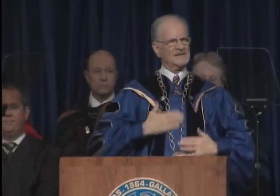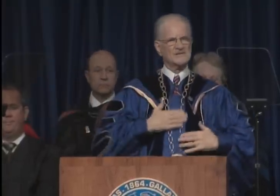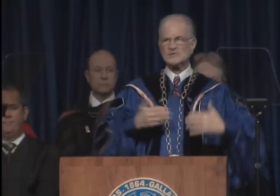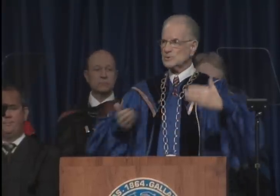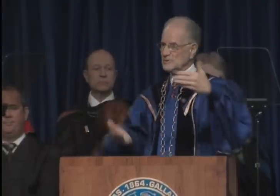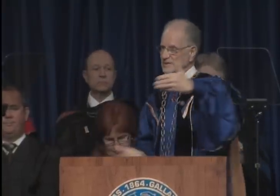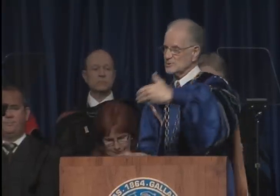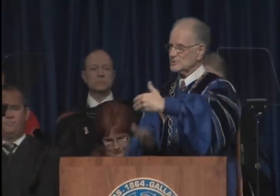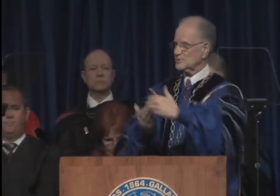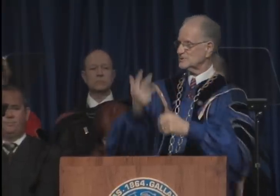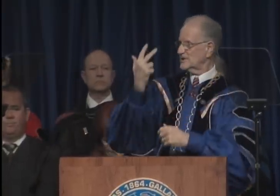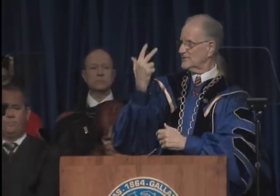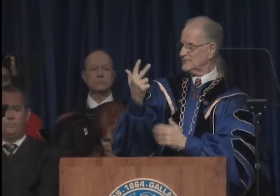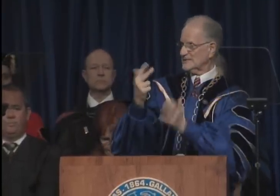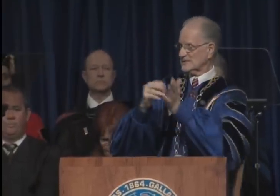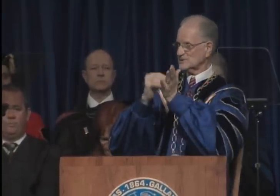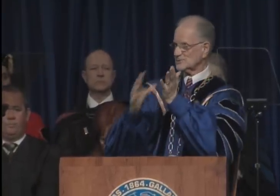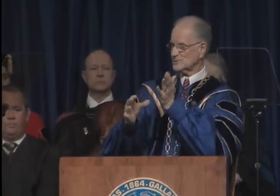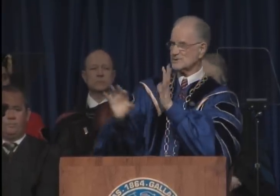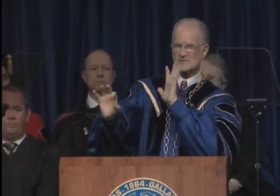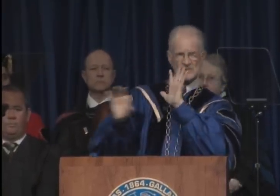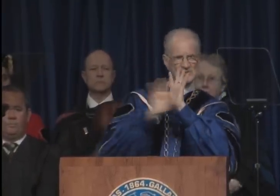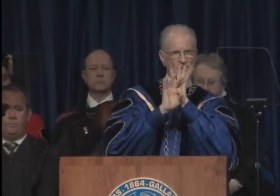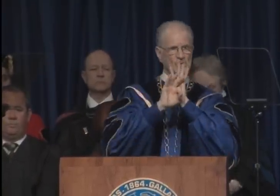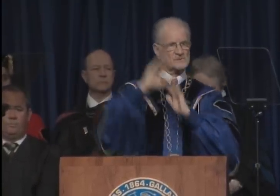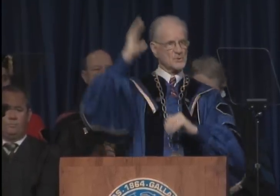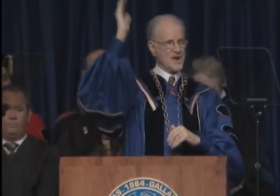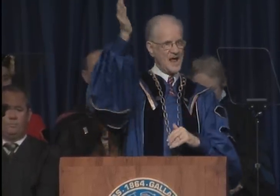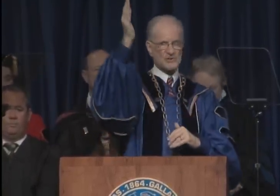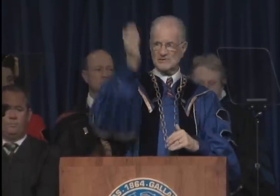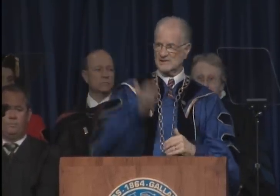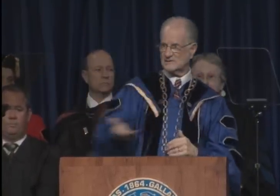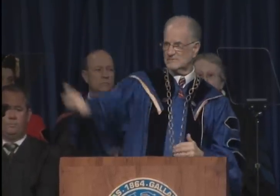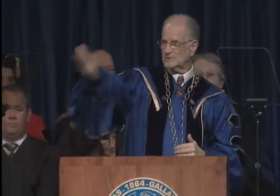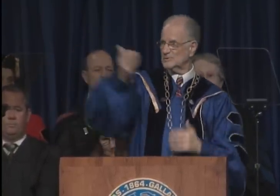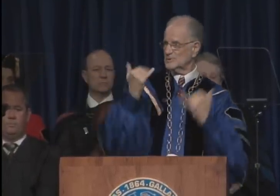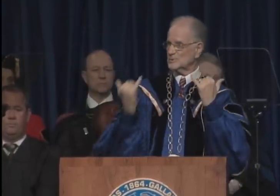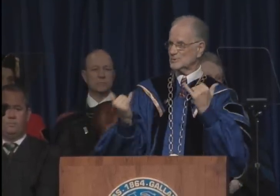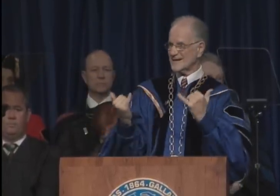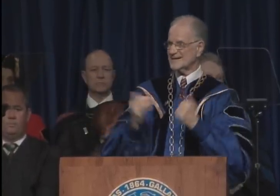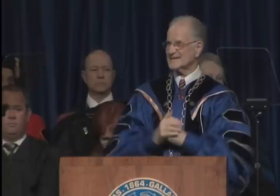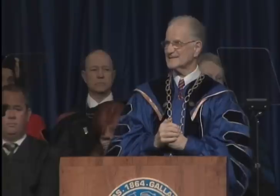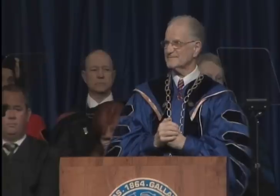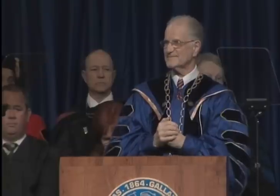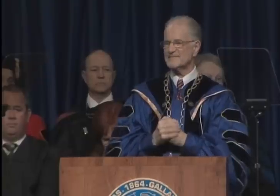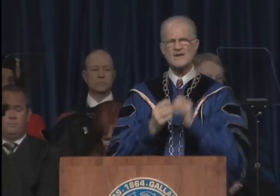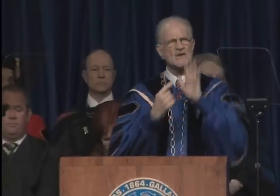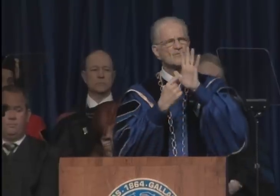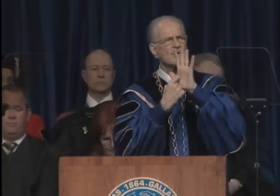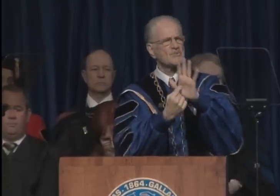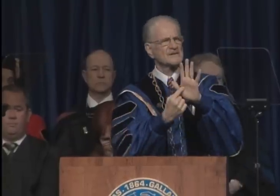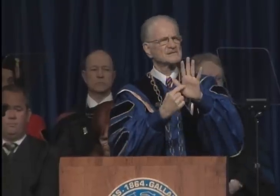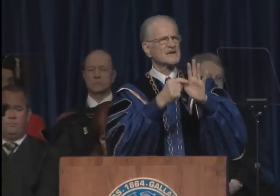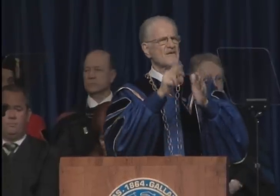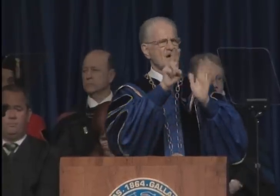Now it is my pleasure to introduce three students chosen to address you today.